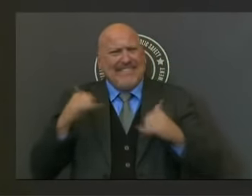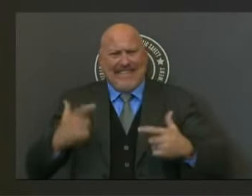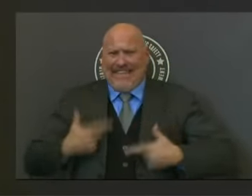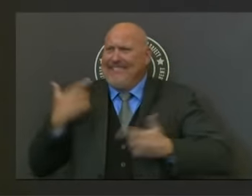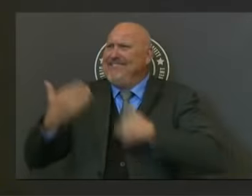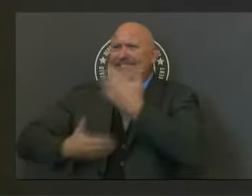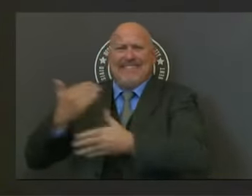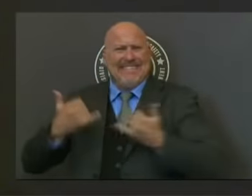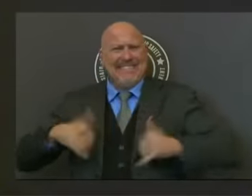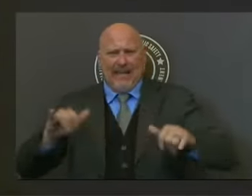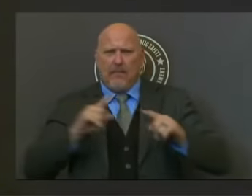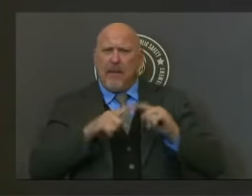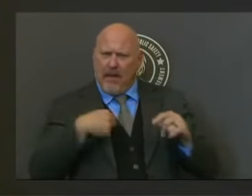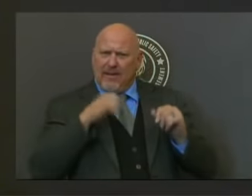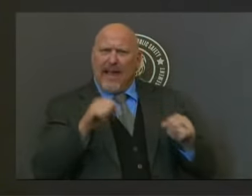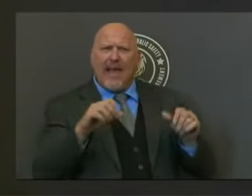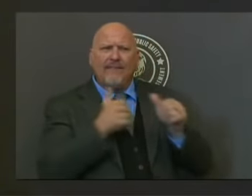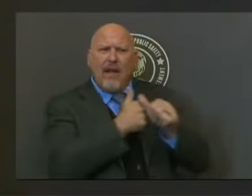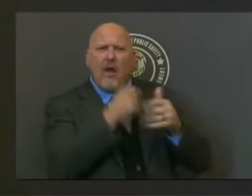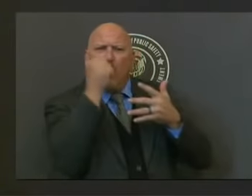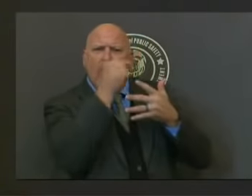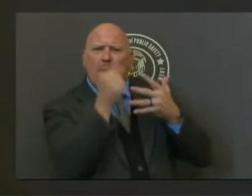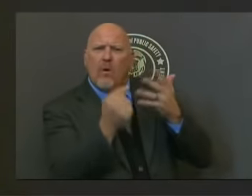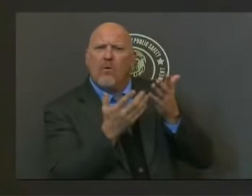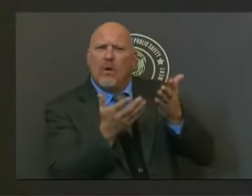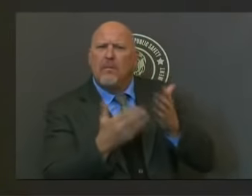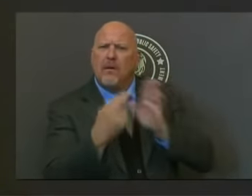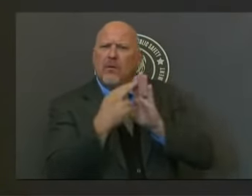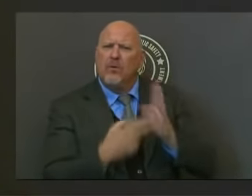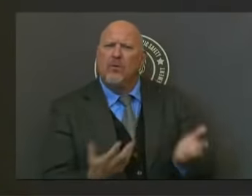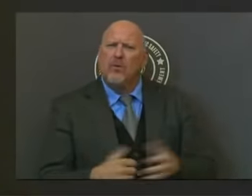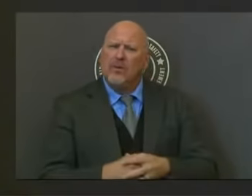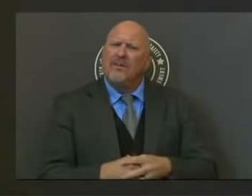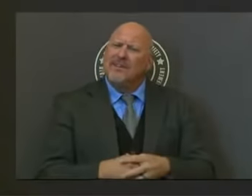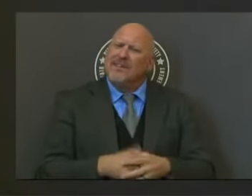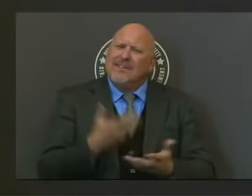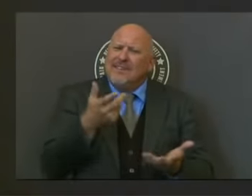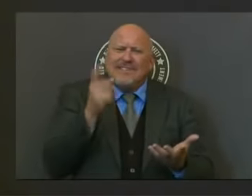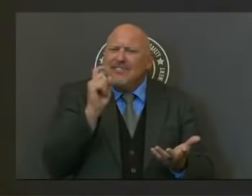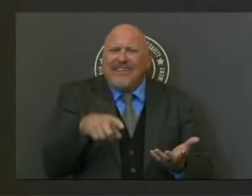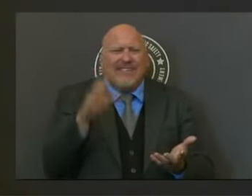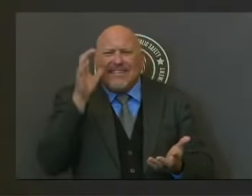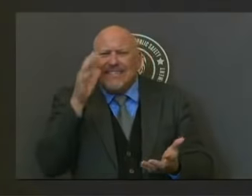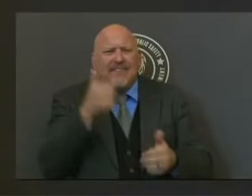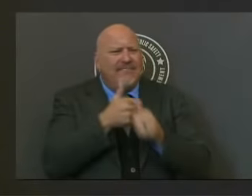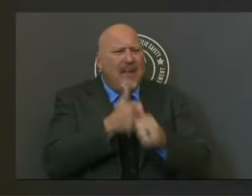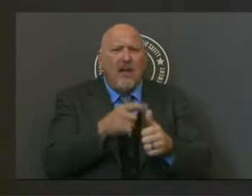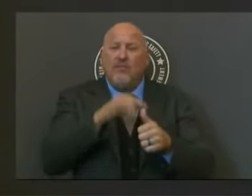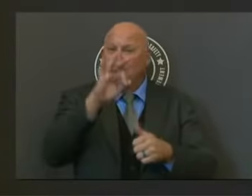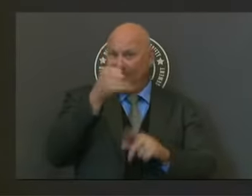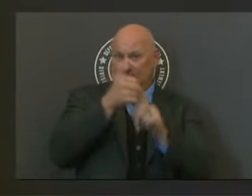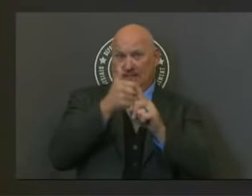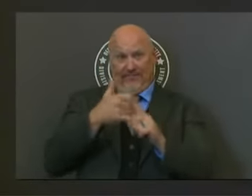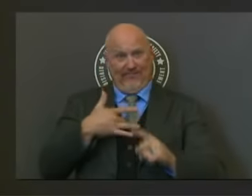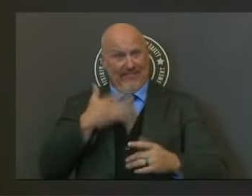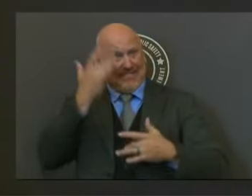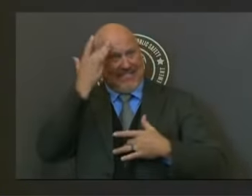there are certain guidelines we should be wearing of doing